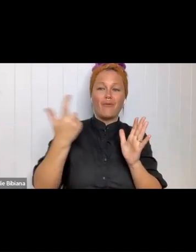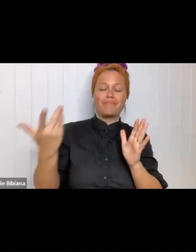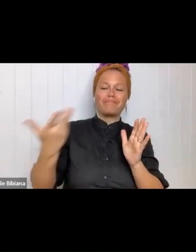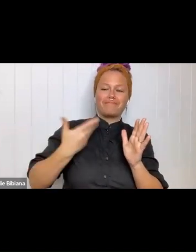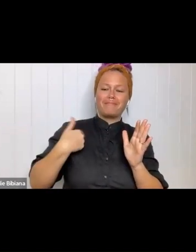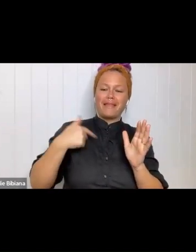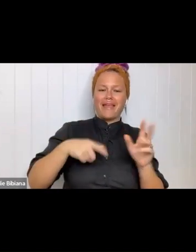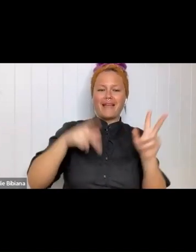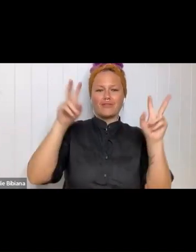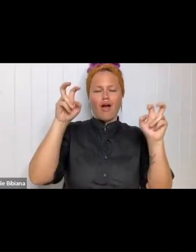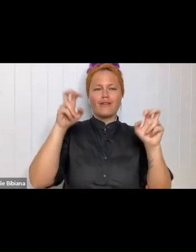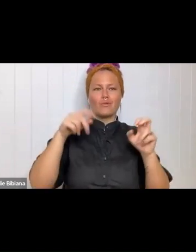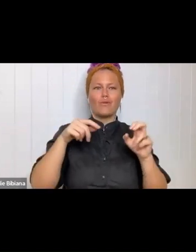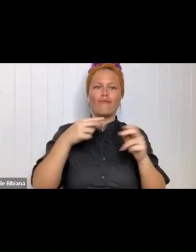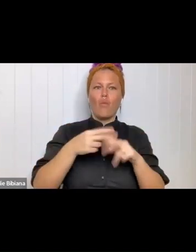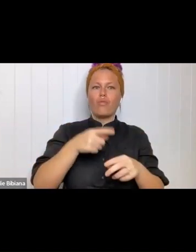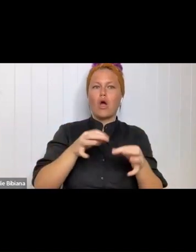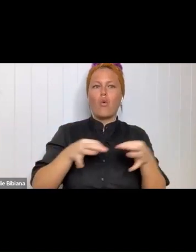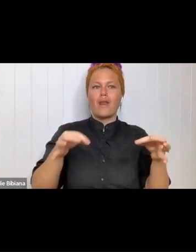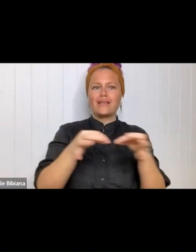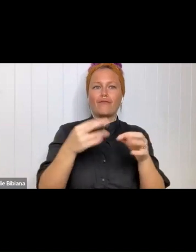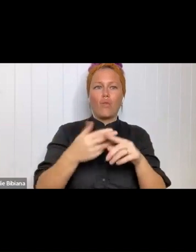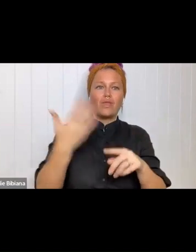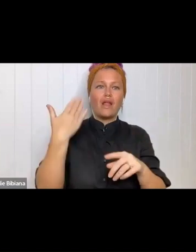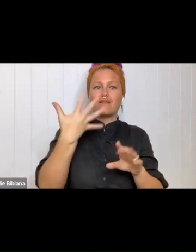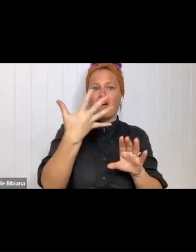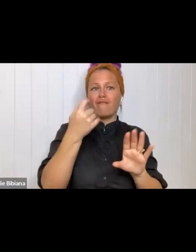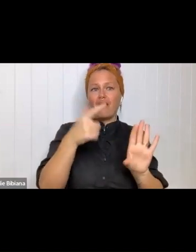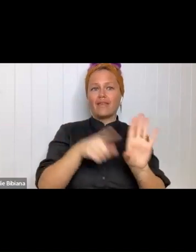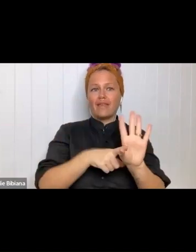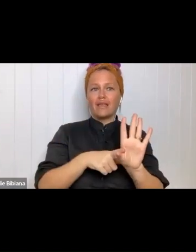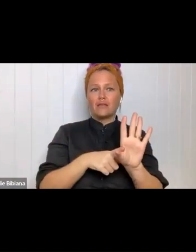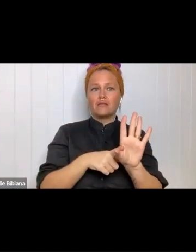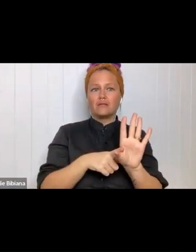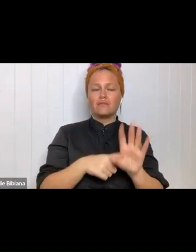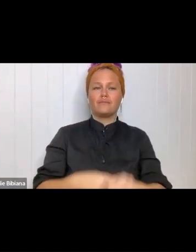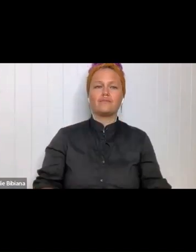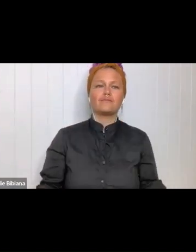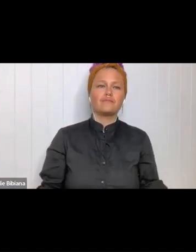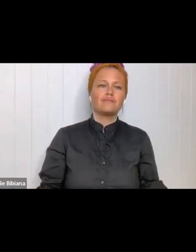the organization for the last five and a half years. And we've